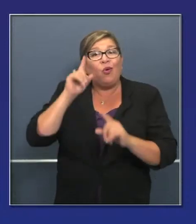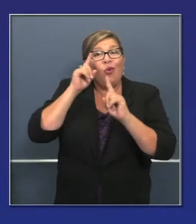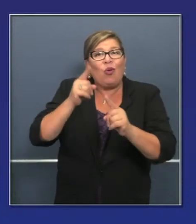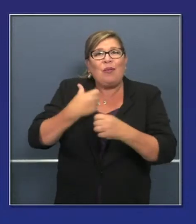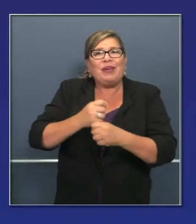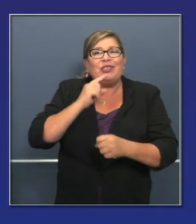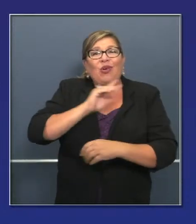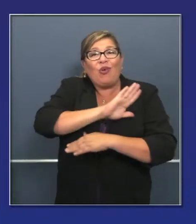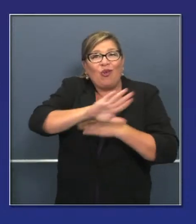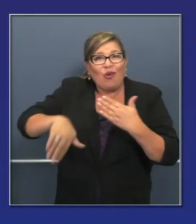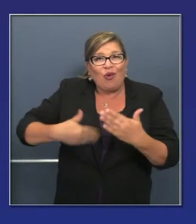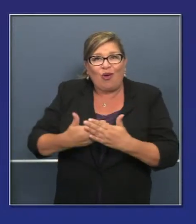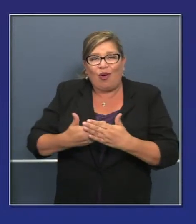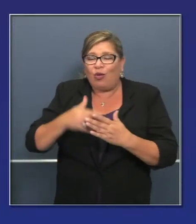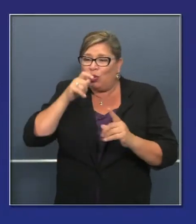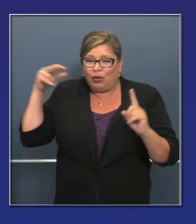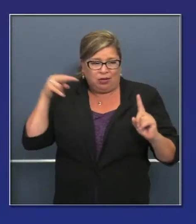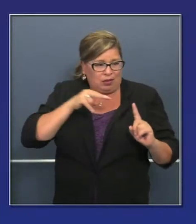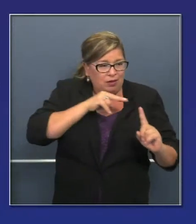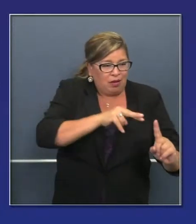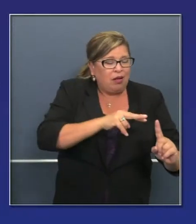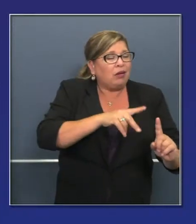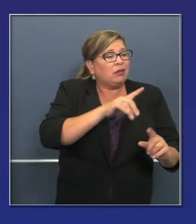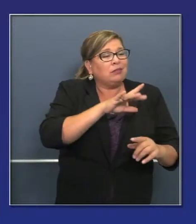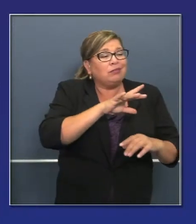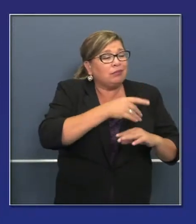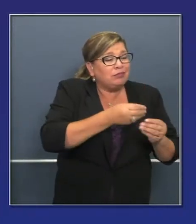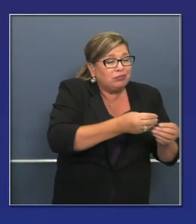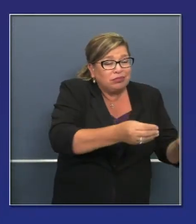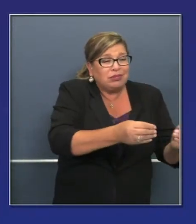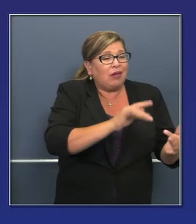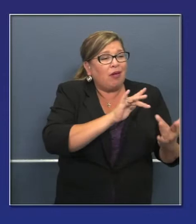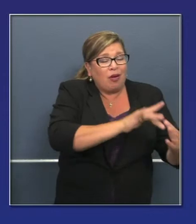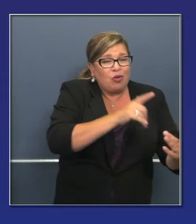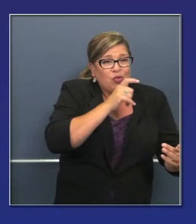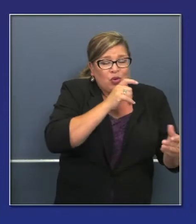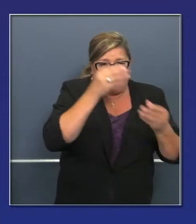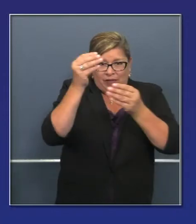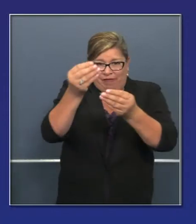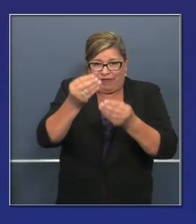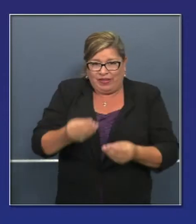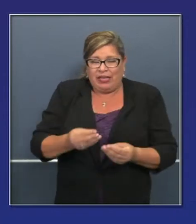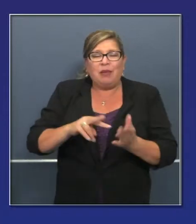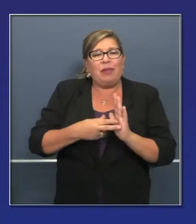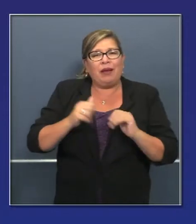that are in the process so we are moving forward this doesn't mean by the way that they are not